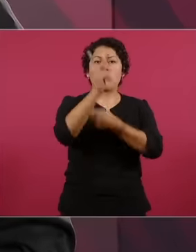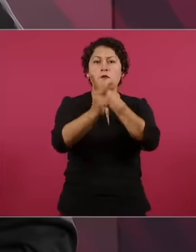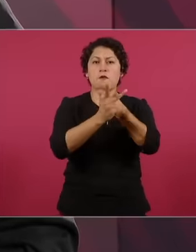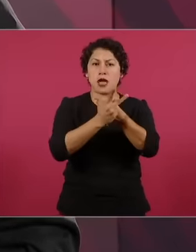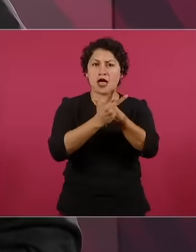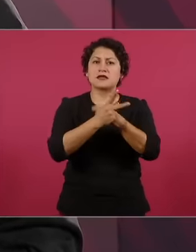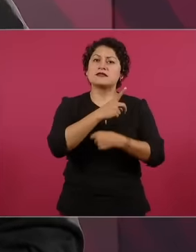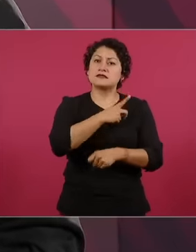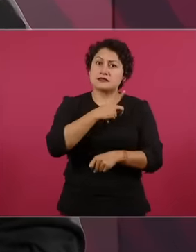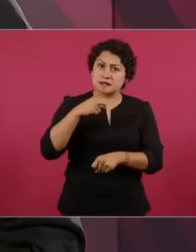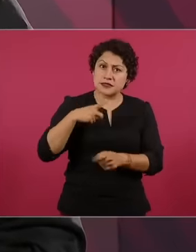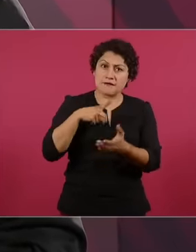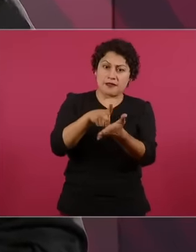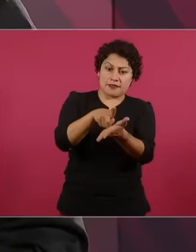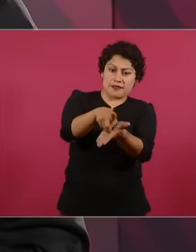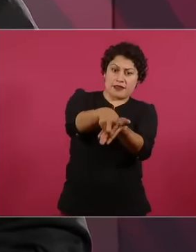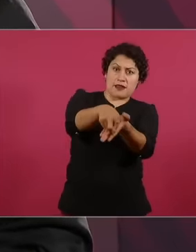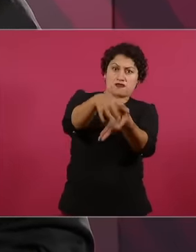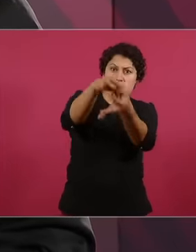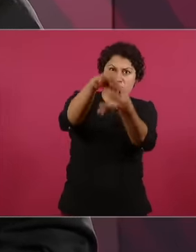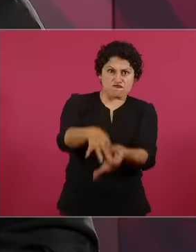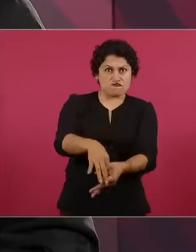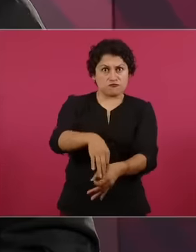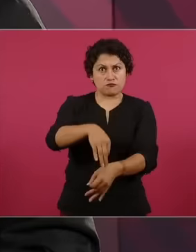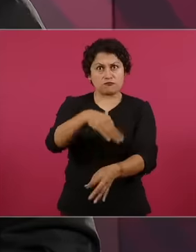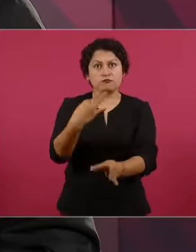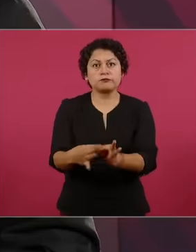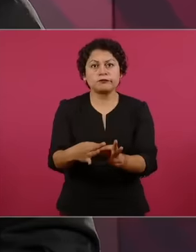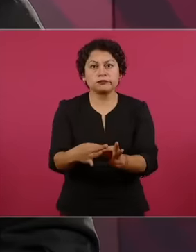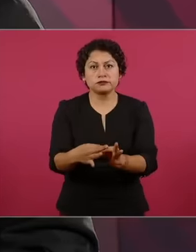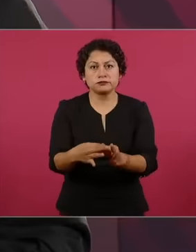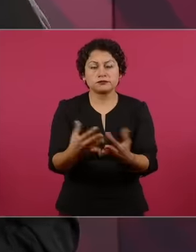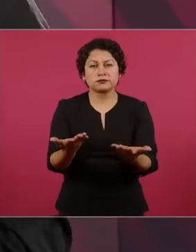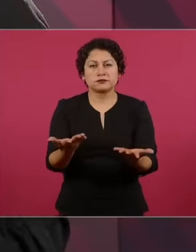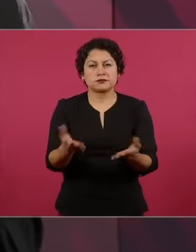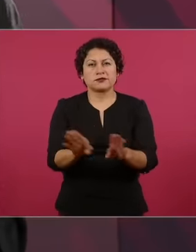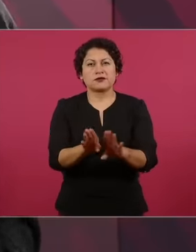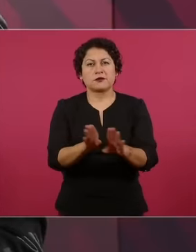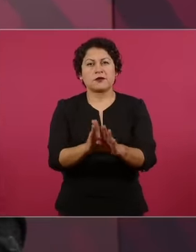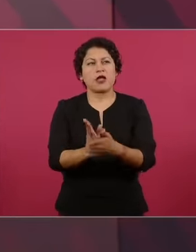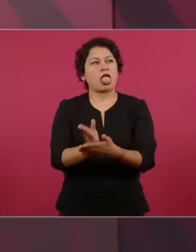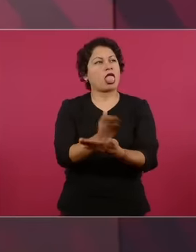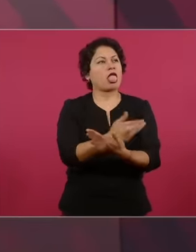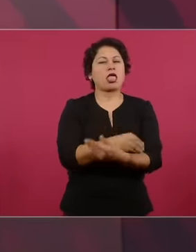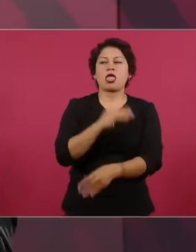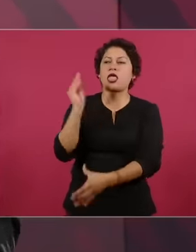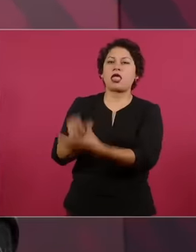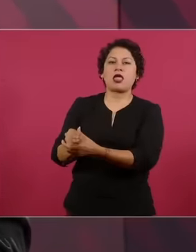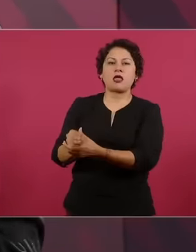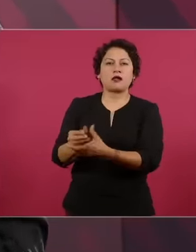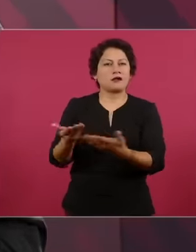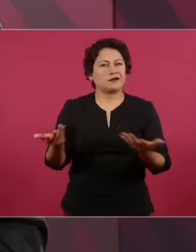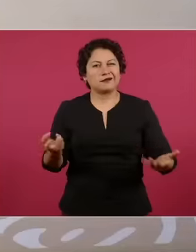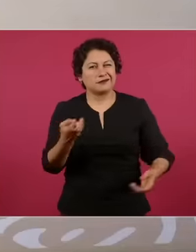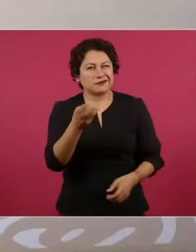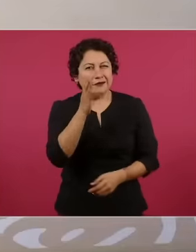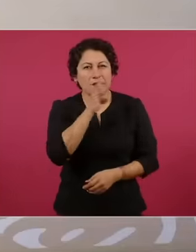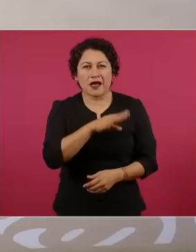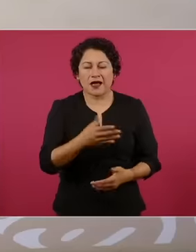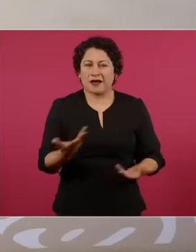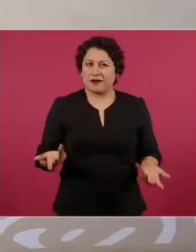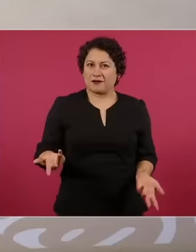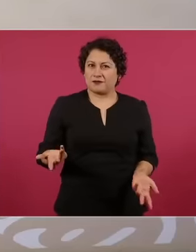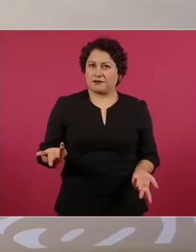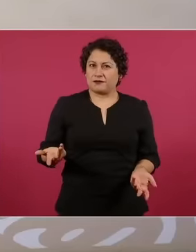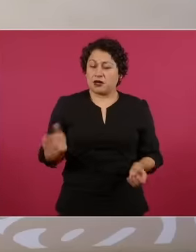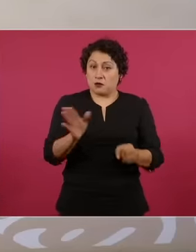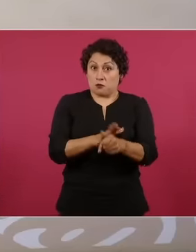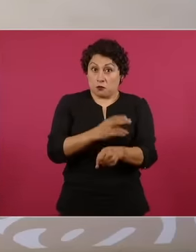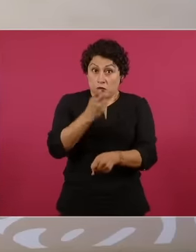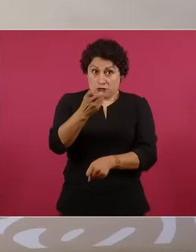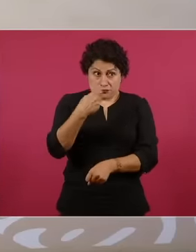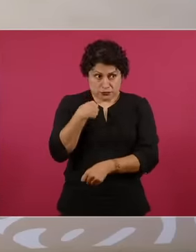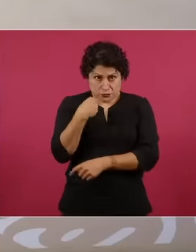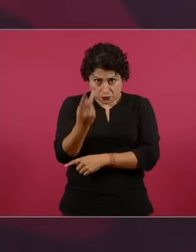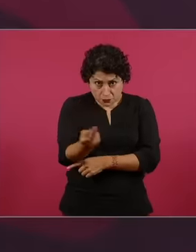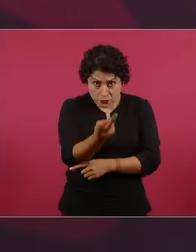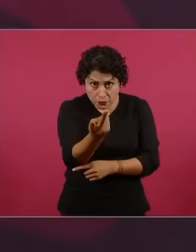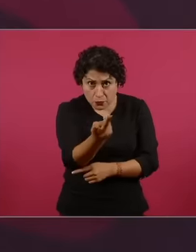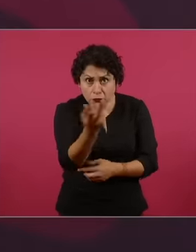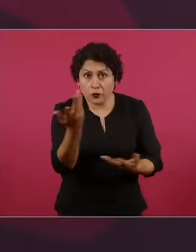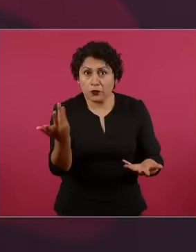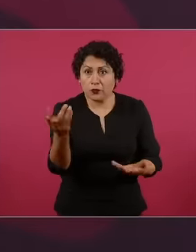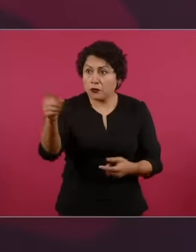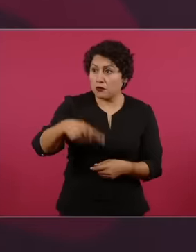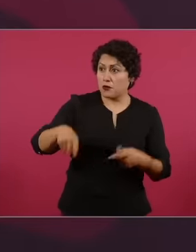So how afraid are they of the people choosing